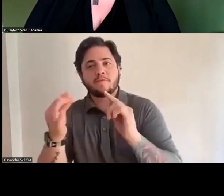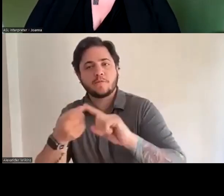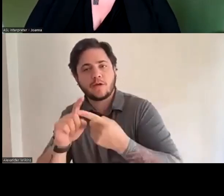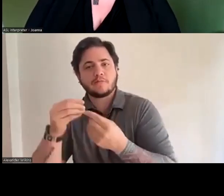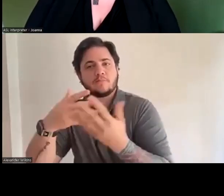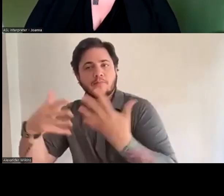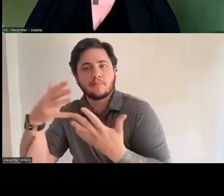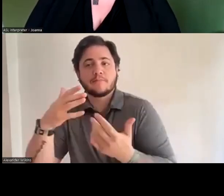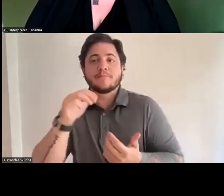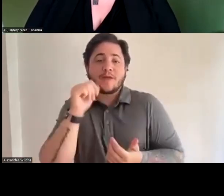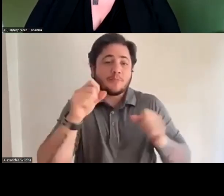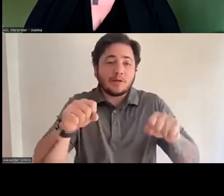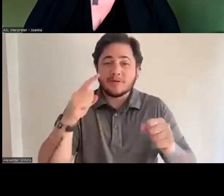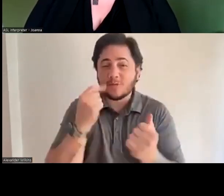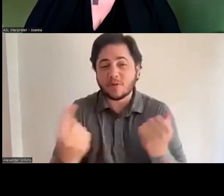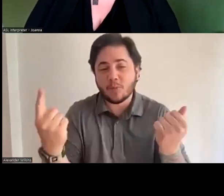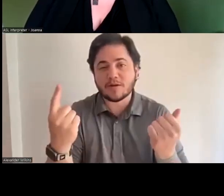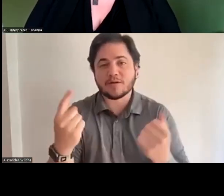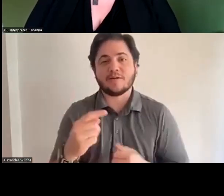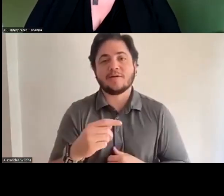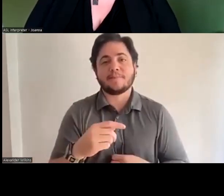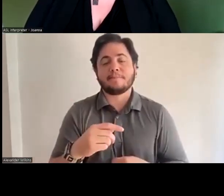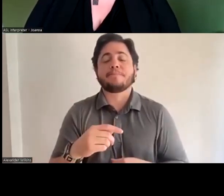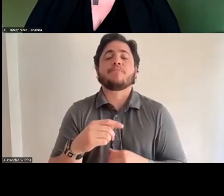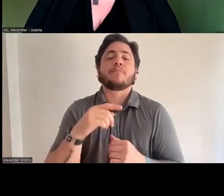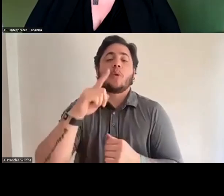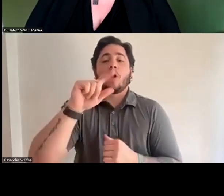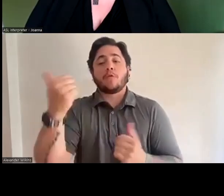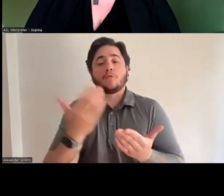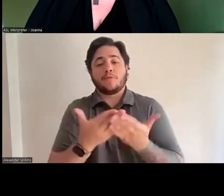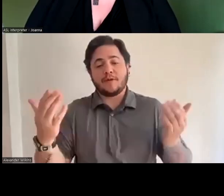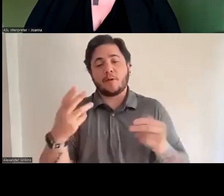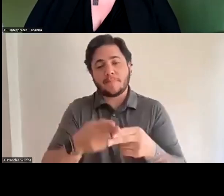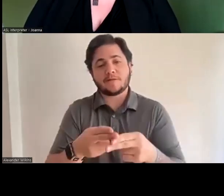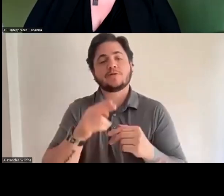to Boston to find a new group of friends to hang out with. It's not always possible for everybody.